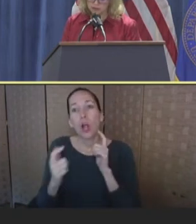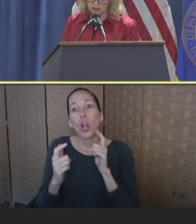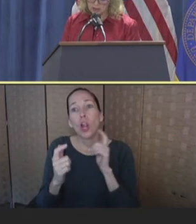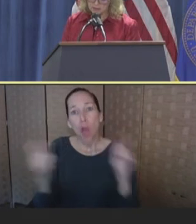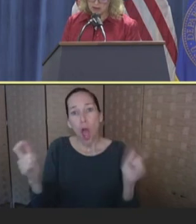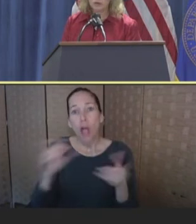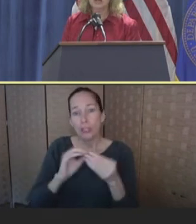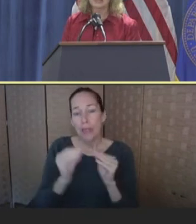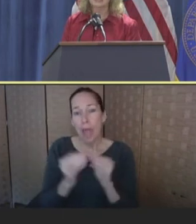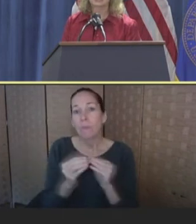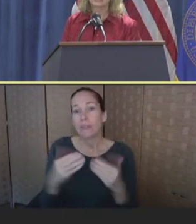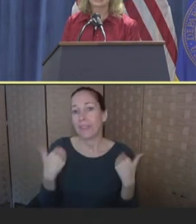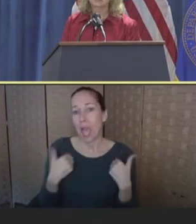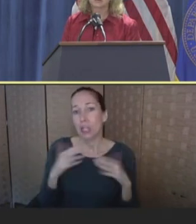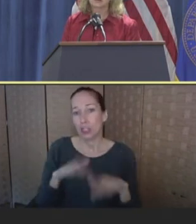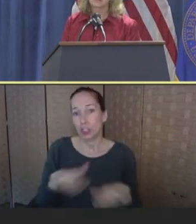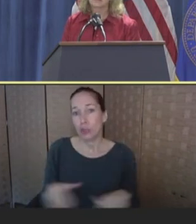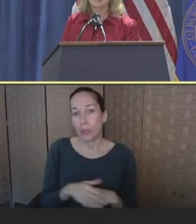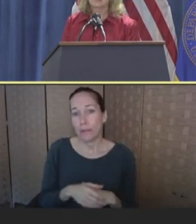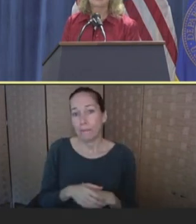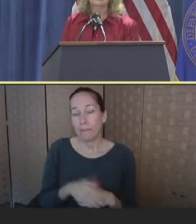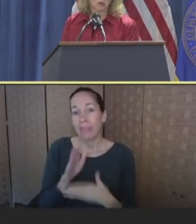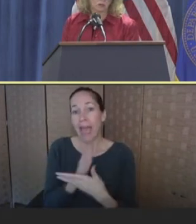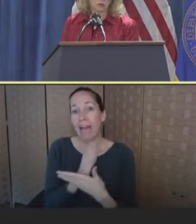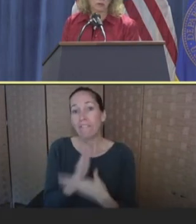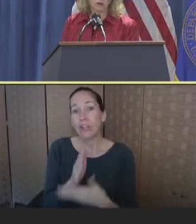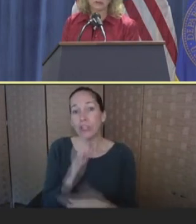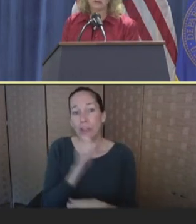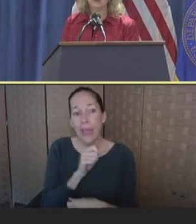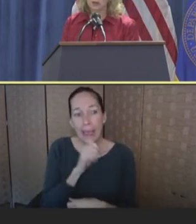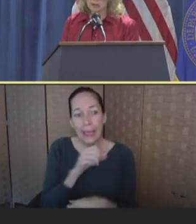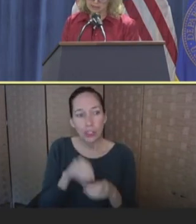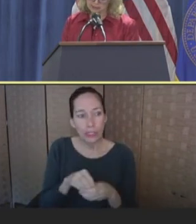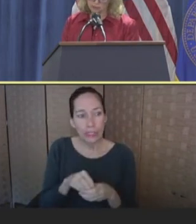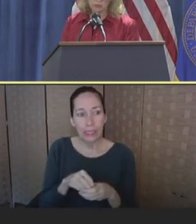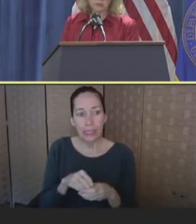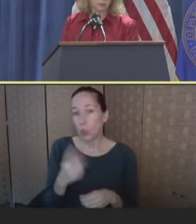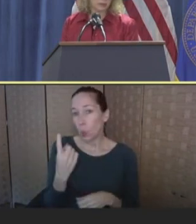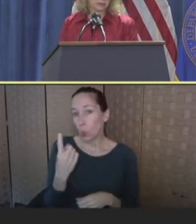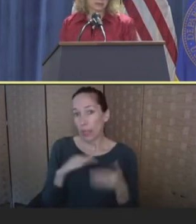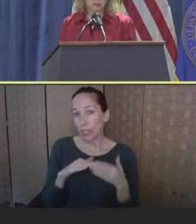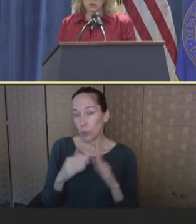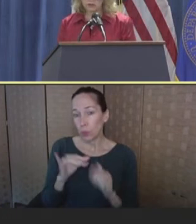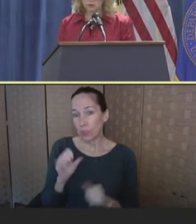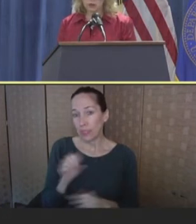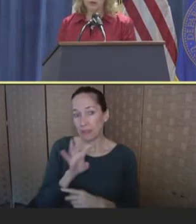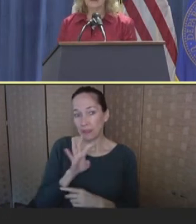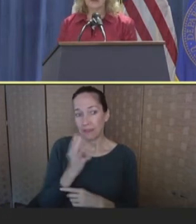The average age in the Muncie community, for example, is 14.6 years, where the average